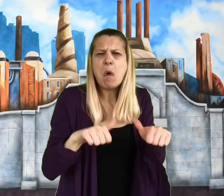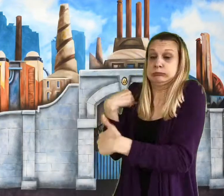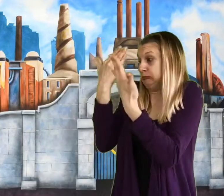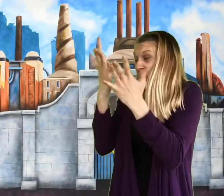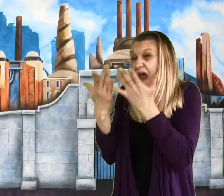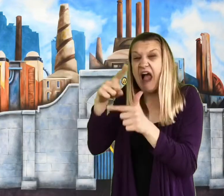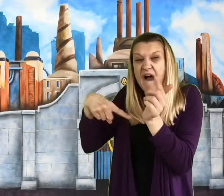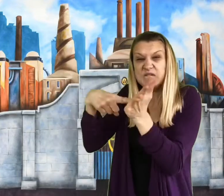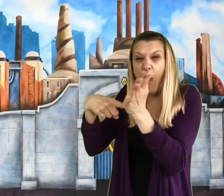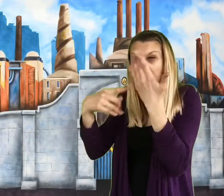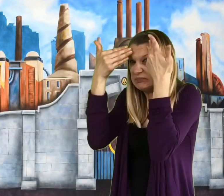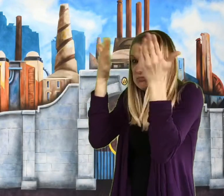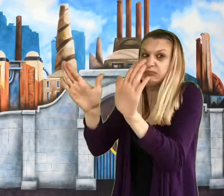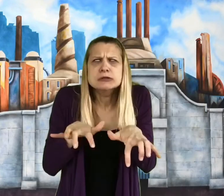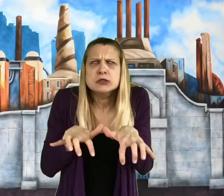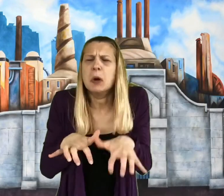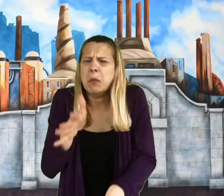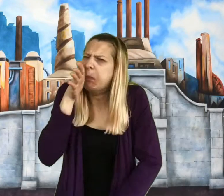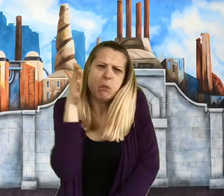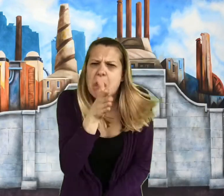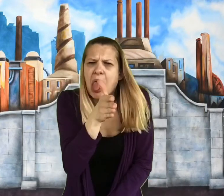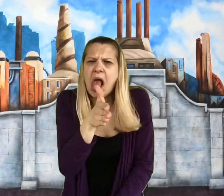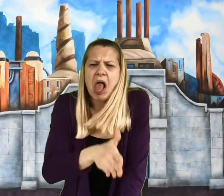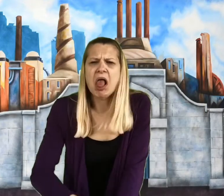" I am not sure! Maybe he can’t afford to buy one?" "Goodness me! He would be frozen one point!"